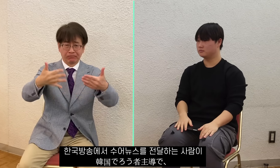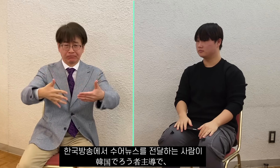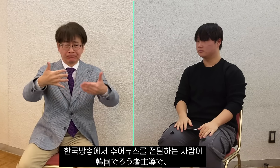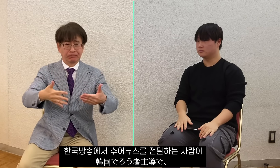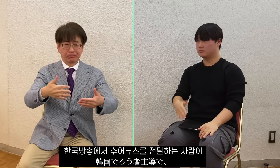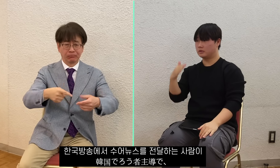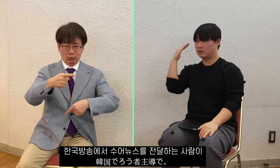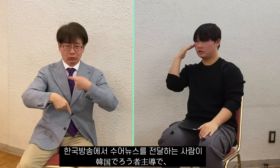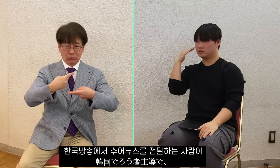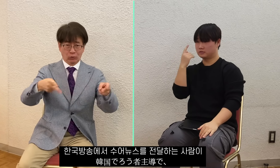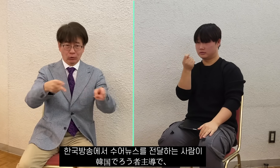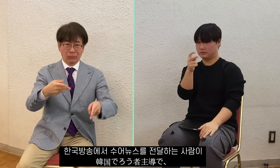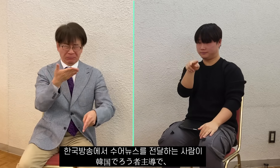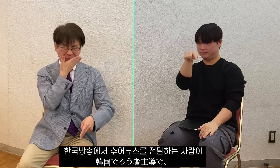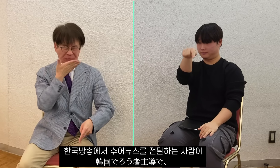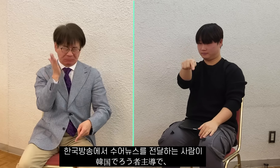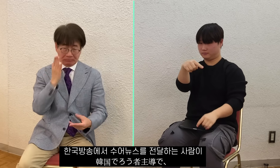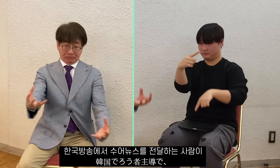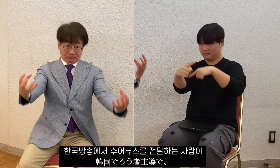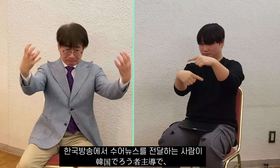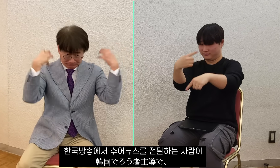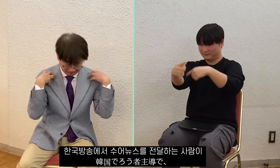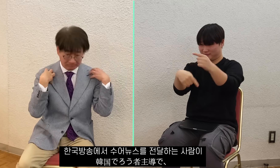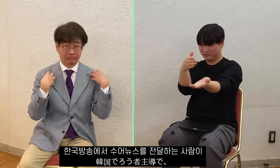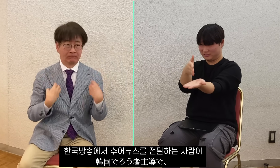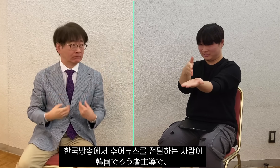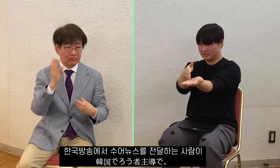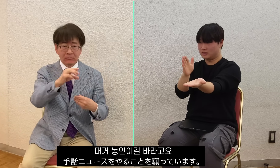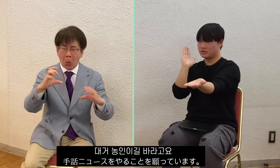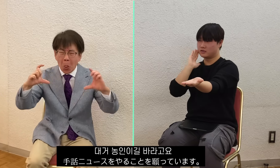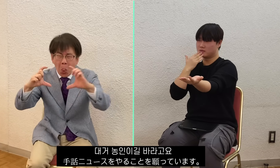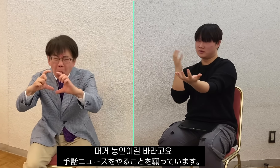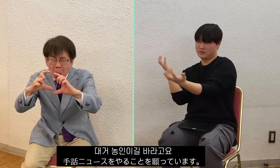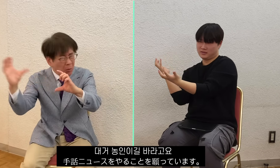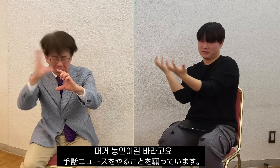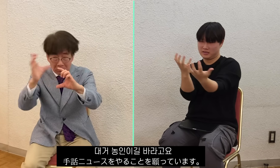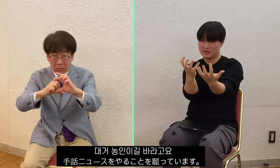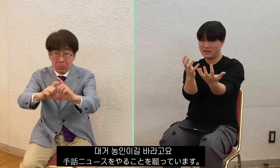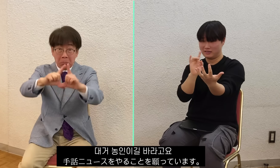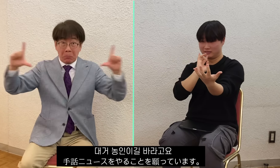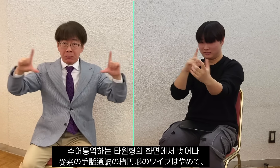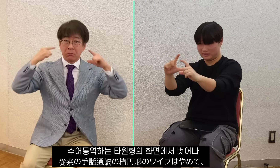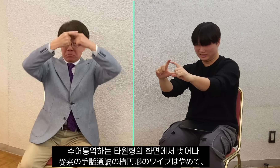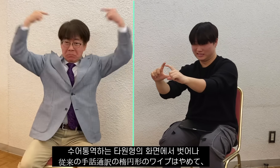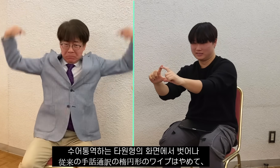I hope that most of the people who deliver sign language news on Korean TV are deaf.